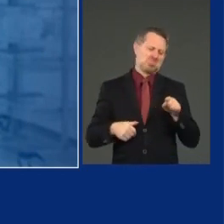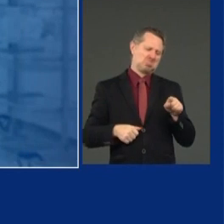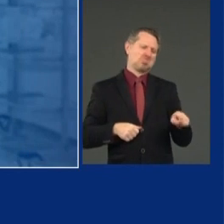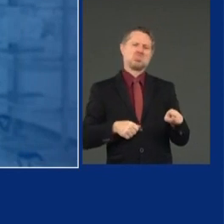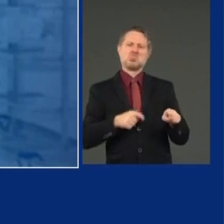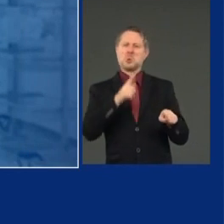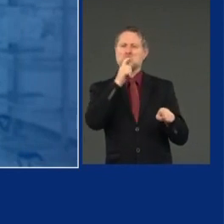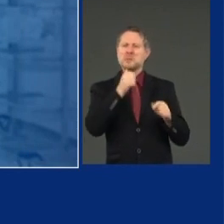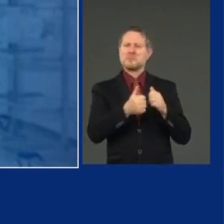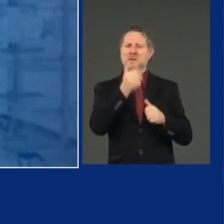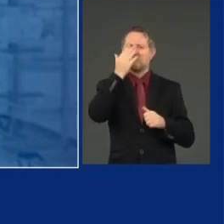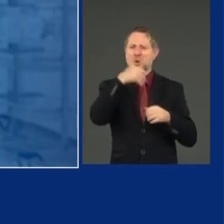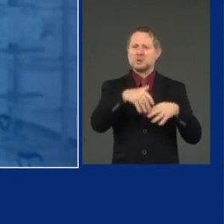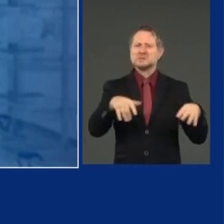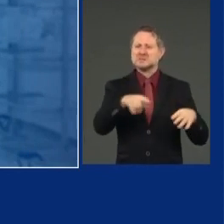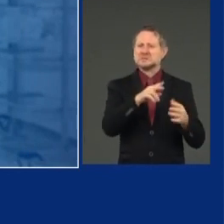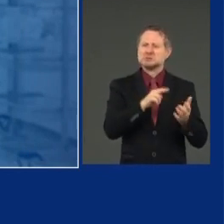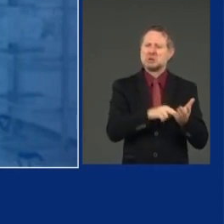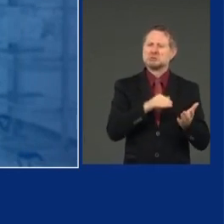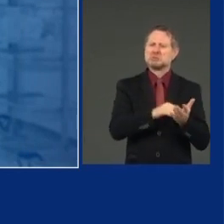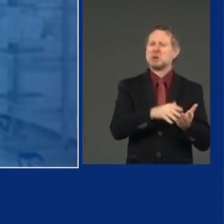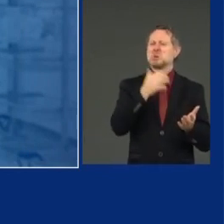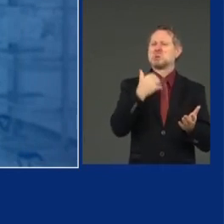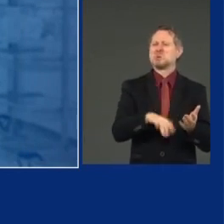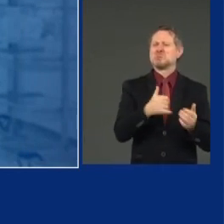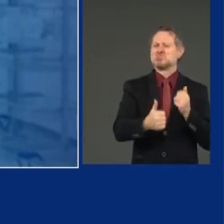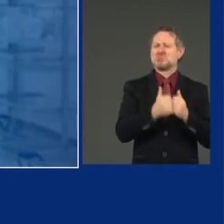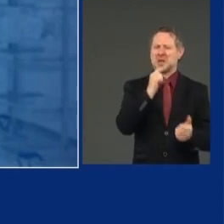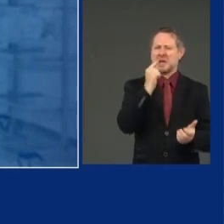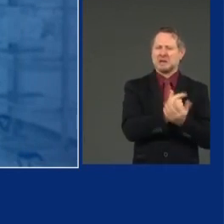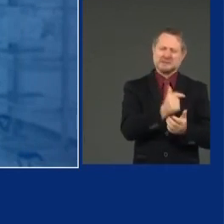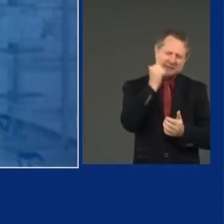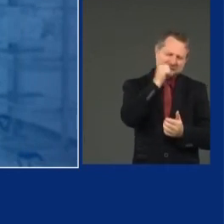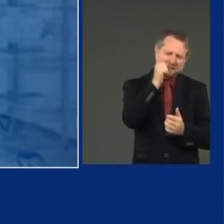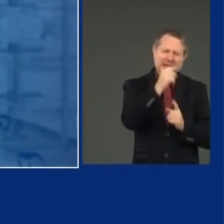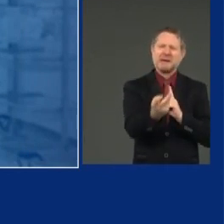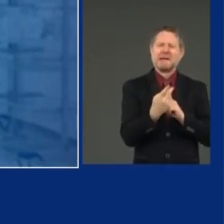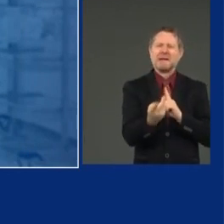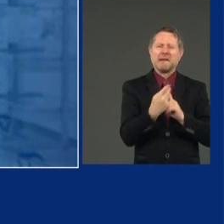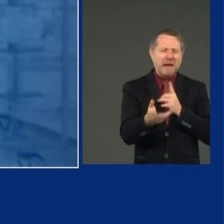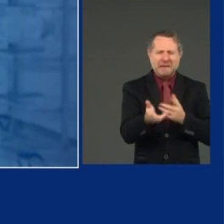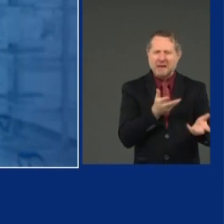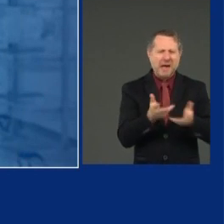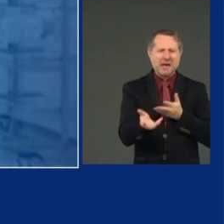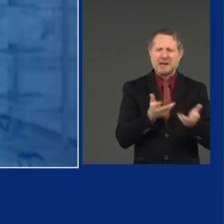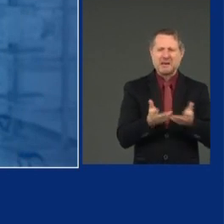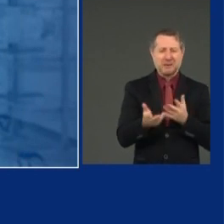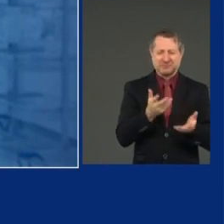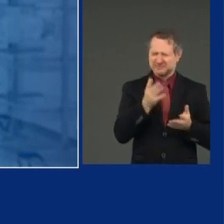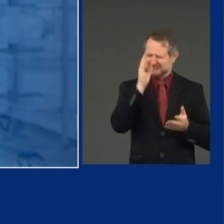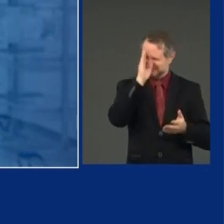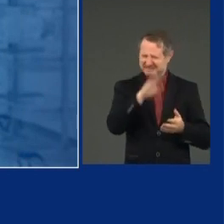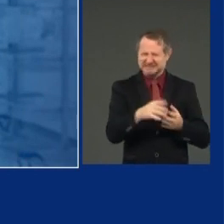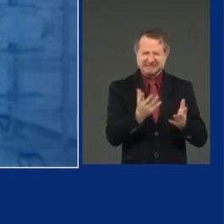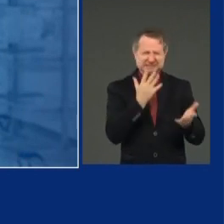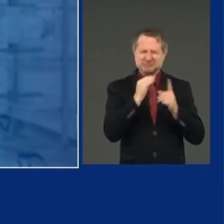THE GENERAL POPULATION, WHO HAS THE HIGHER INFECTION RATE, I THINK MOST PEOPLE WOULD HAVE